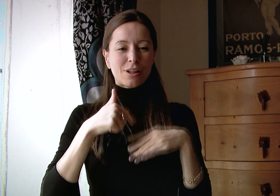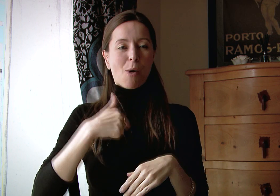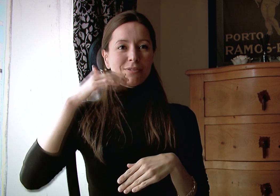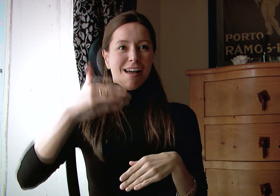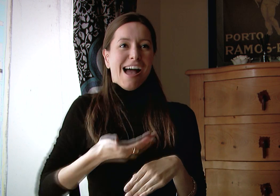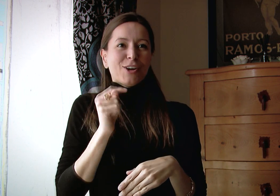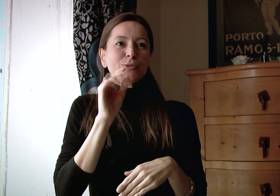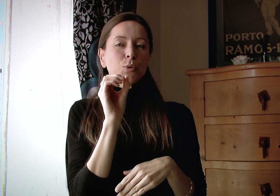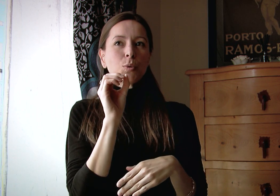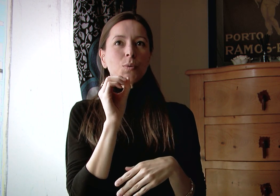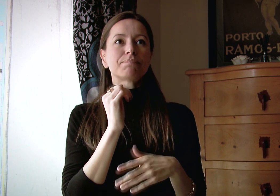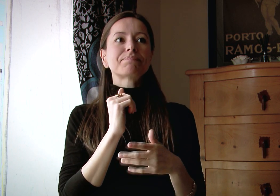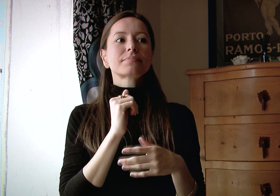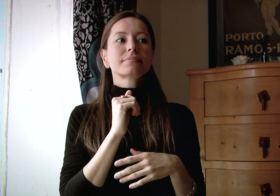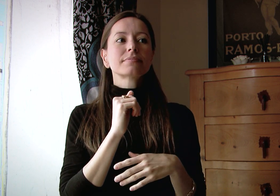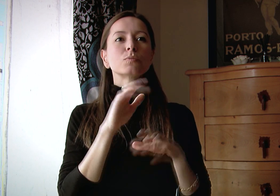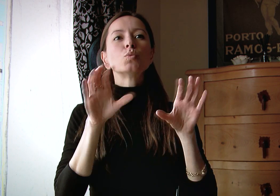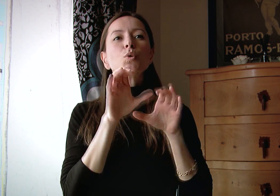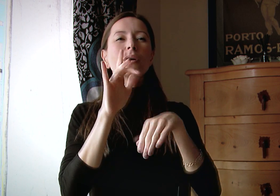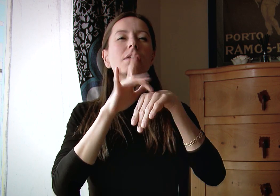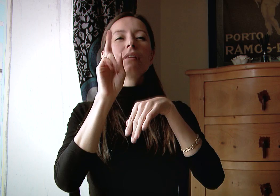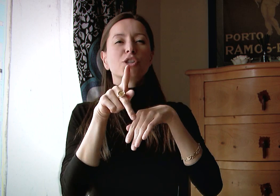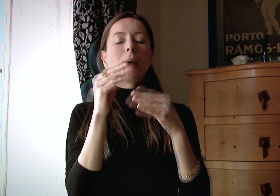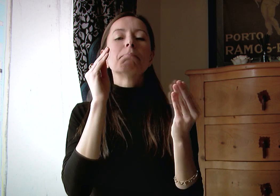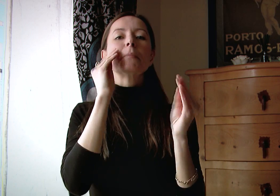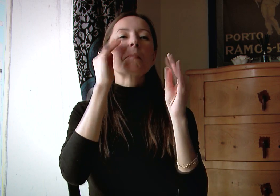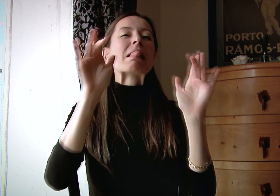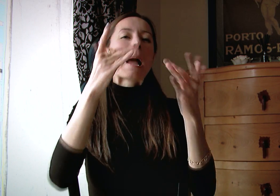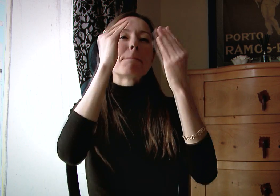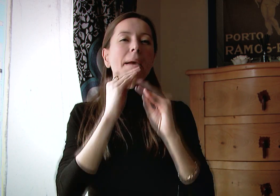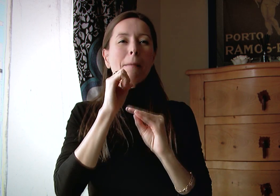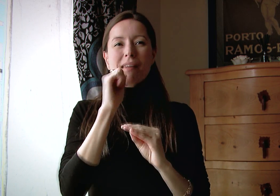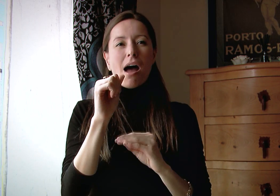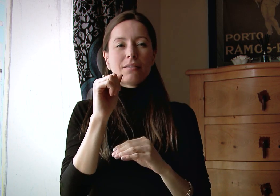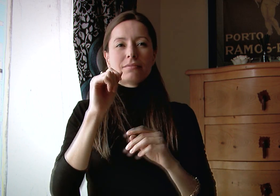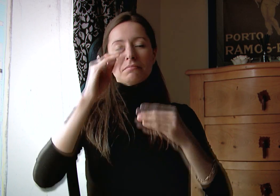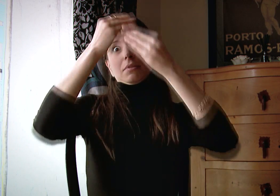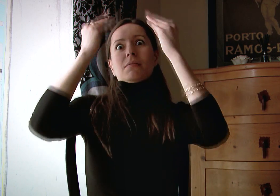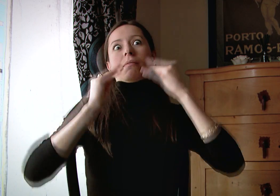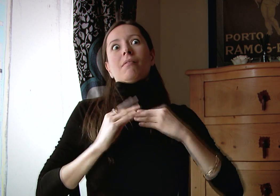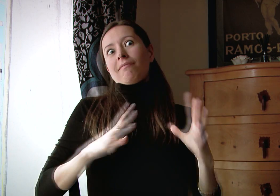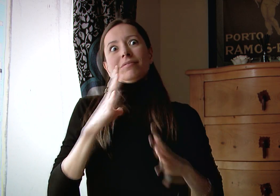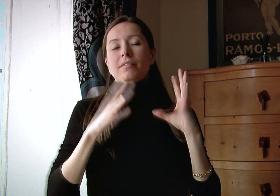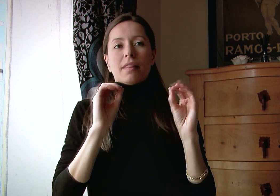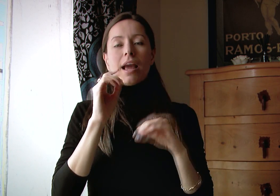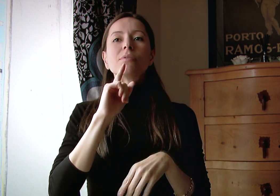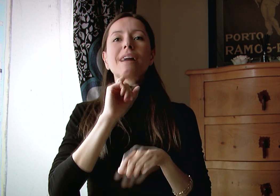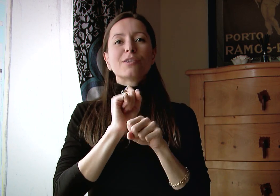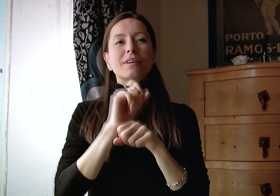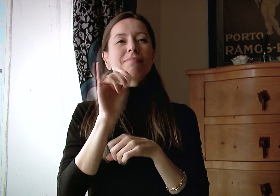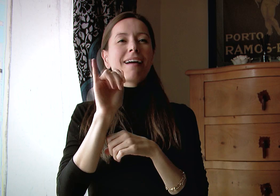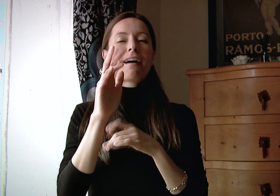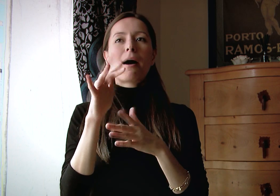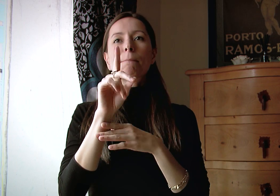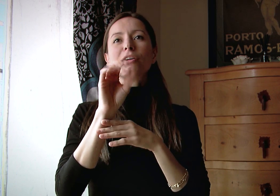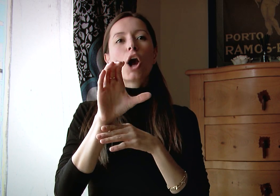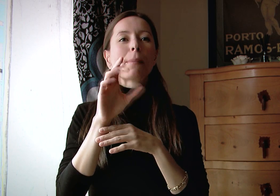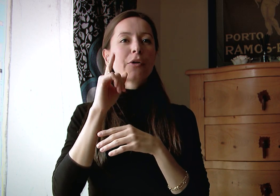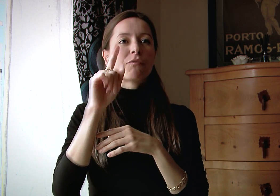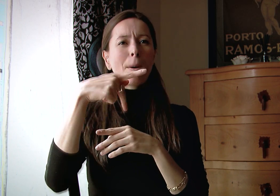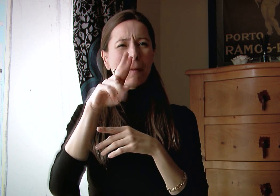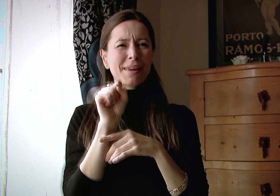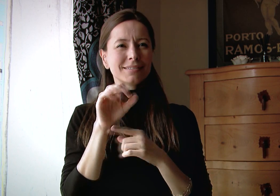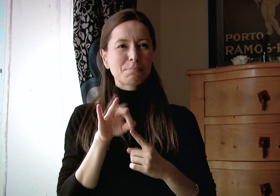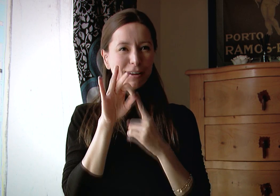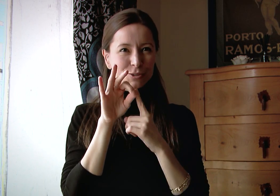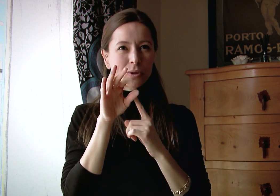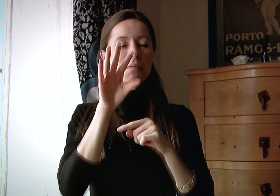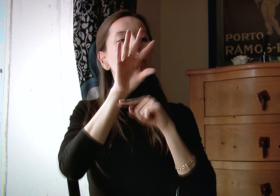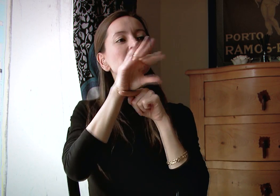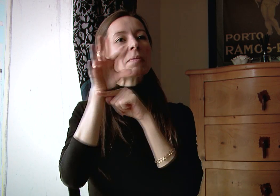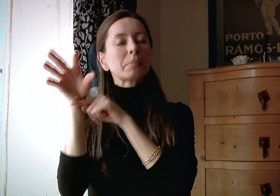Initially, I was hired to do touch up, just some light makeup work, nothing fancy. It was a PBS documentary special.